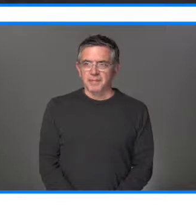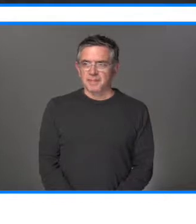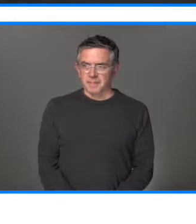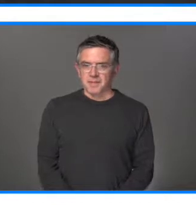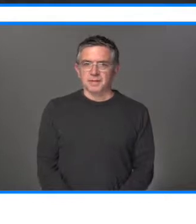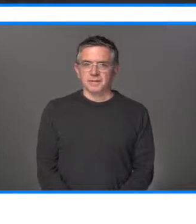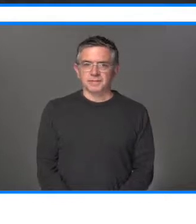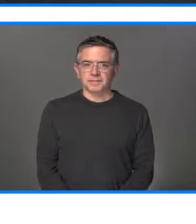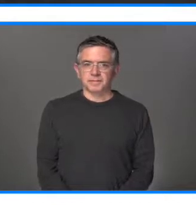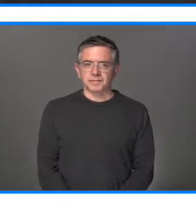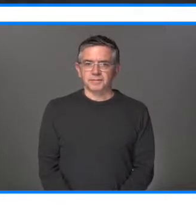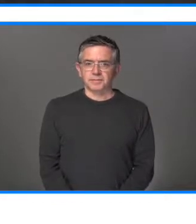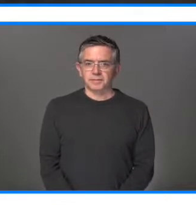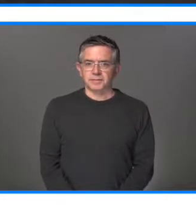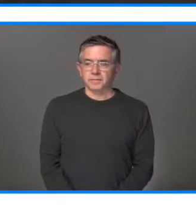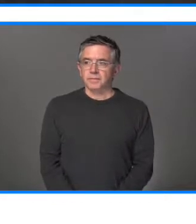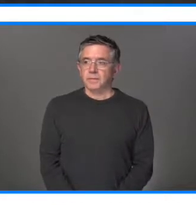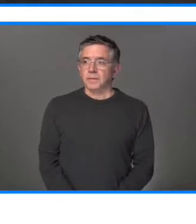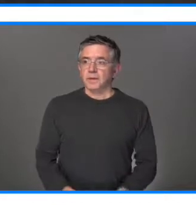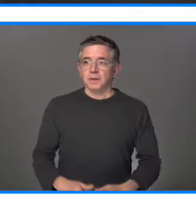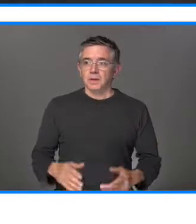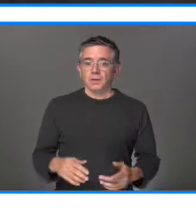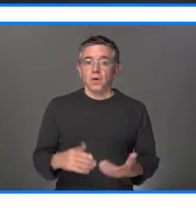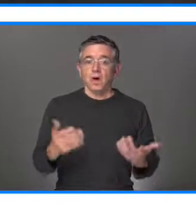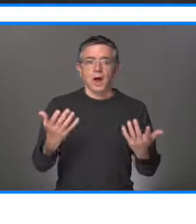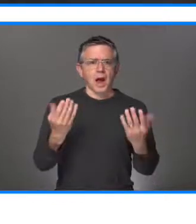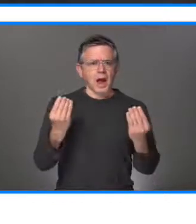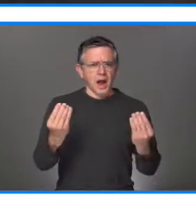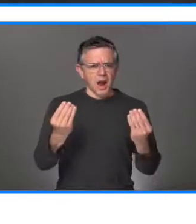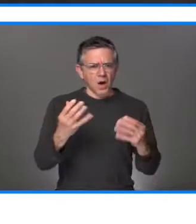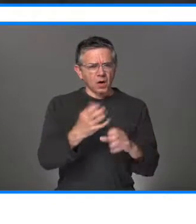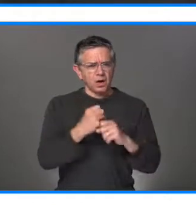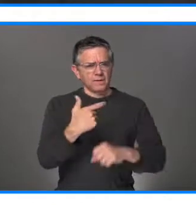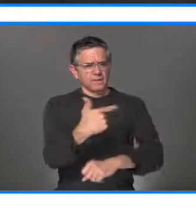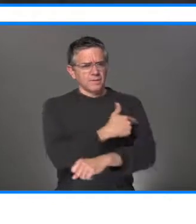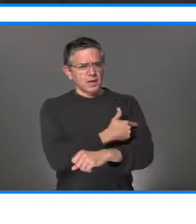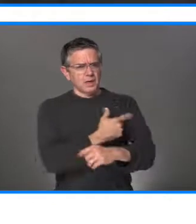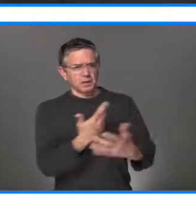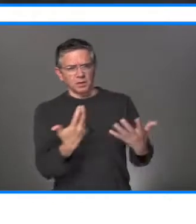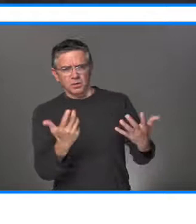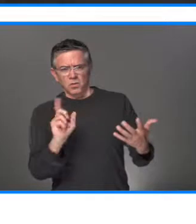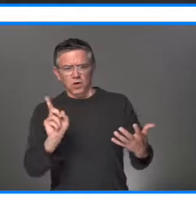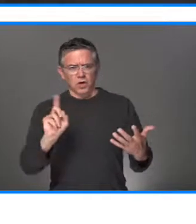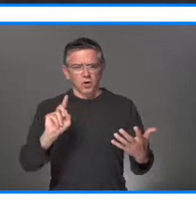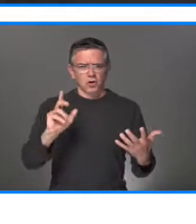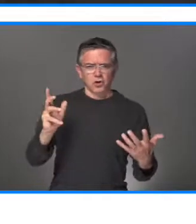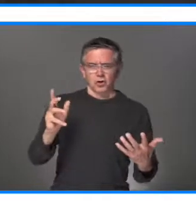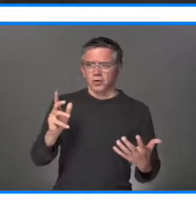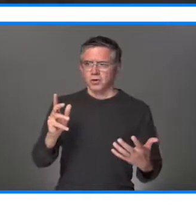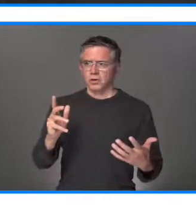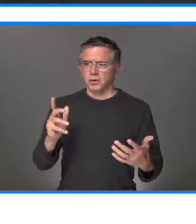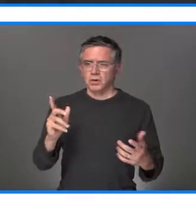So in terms of how to get vaccinated, I mentioned lots of pharmacies and individual providers,